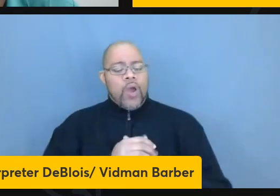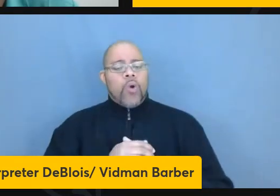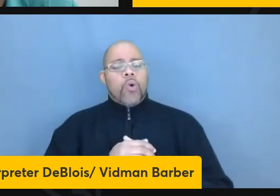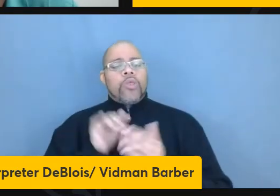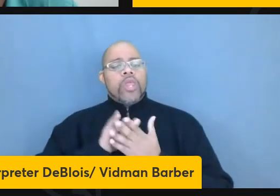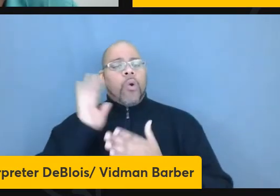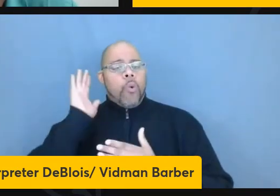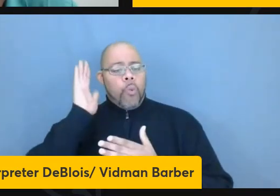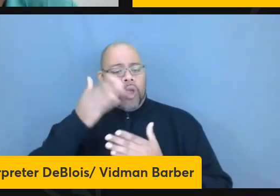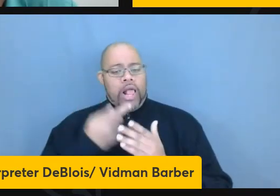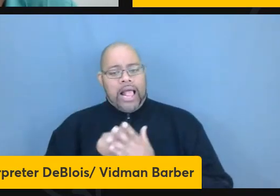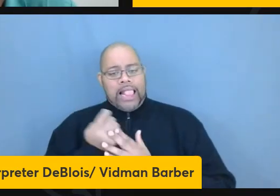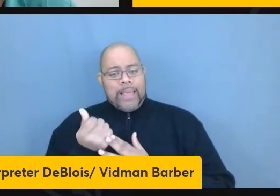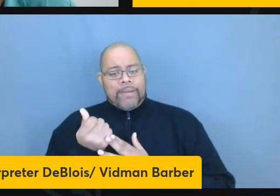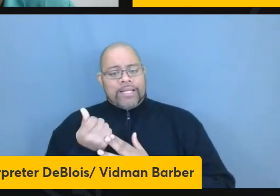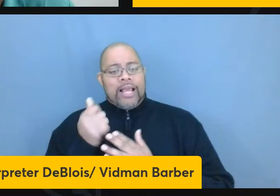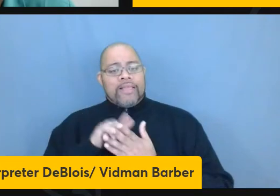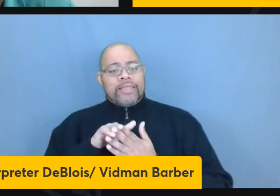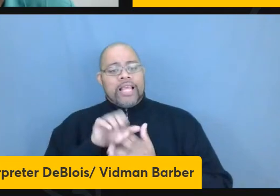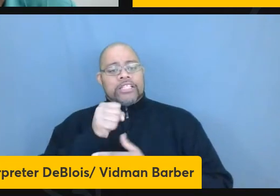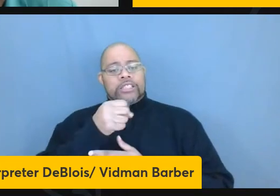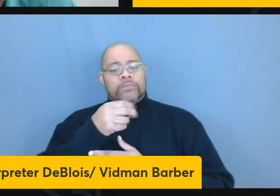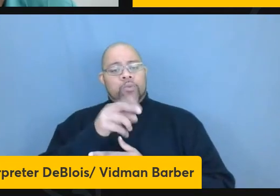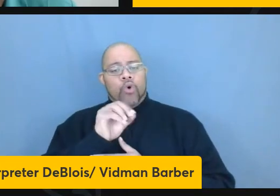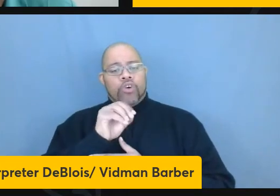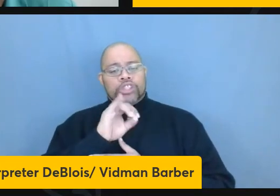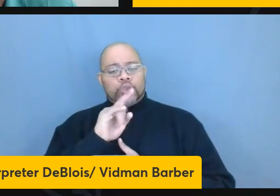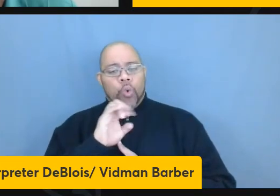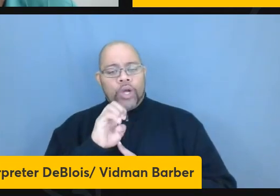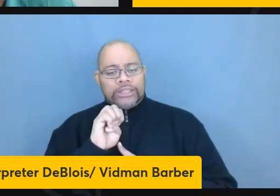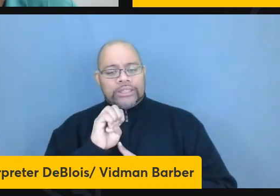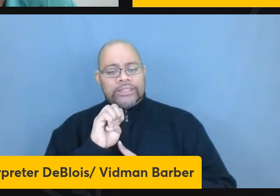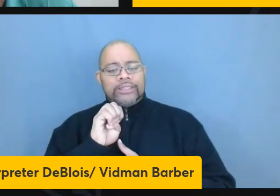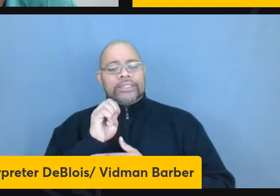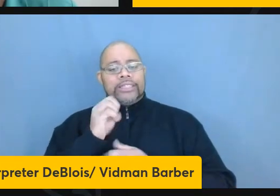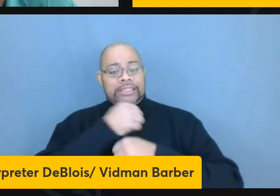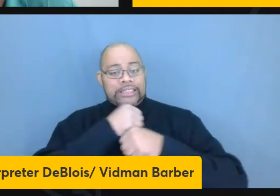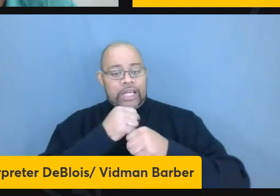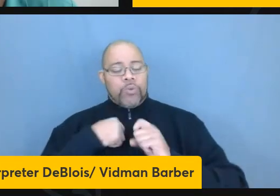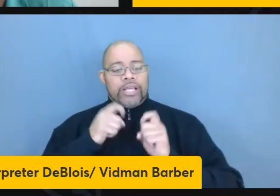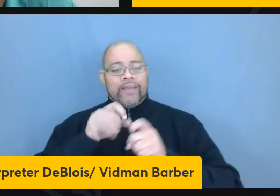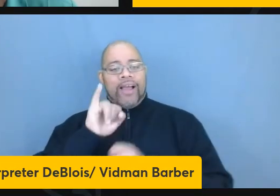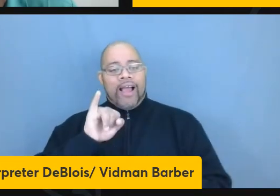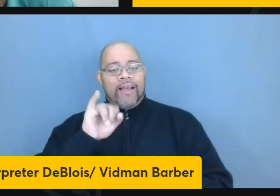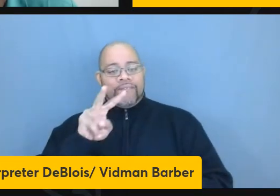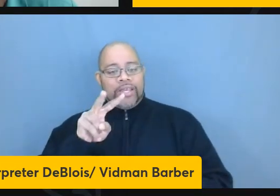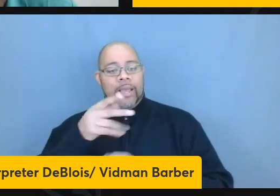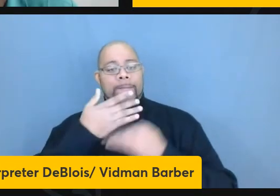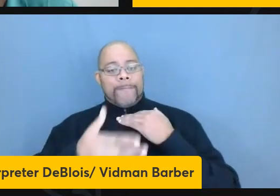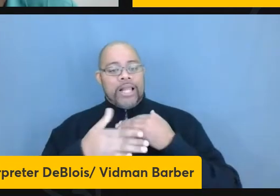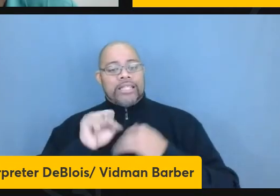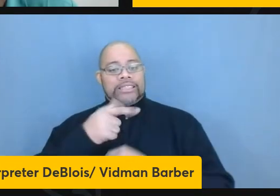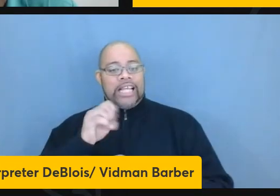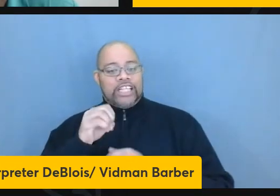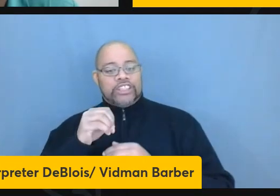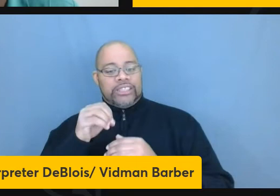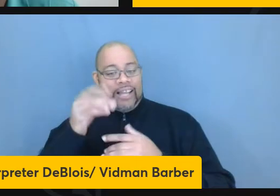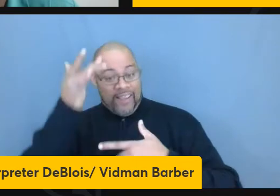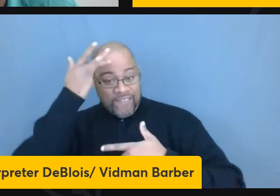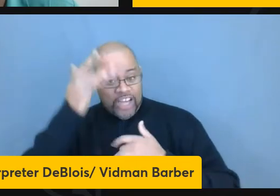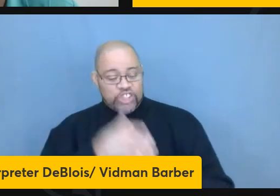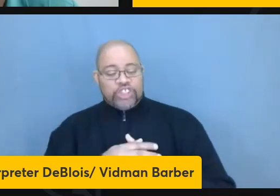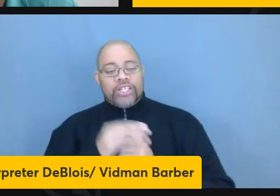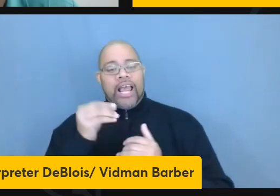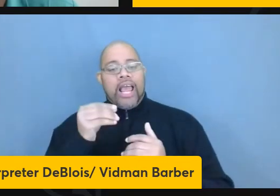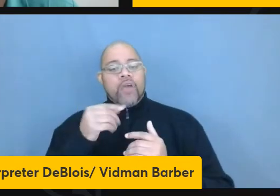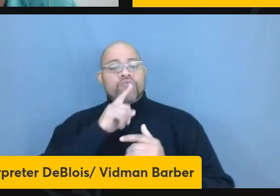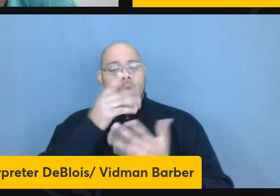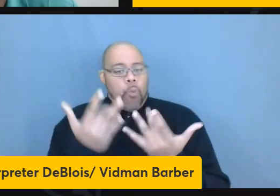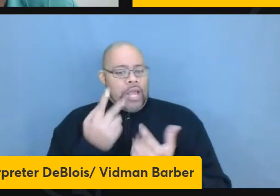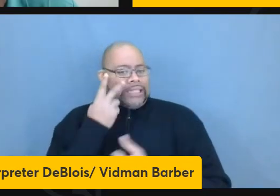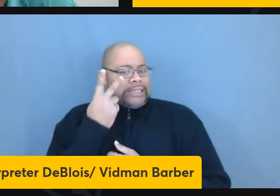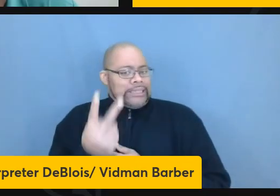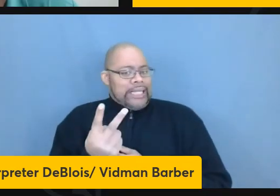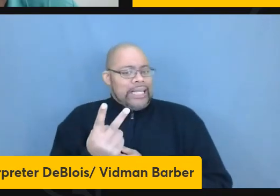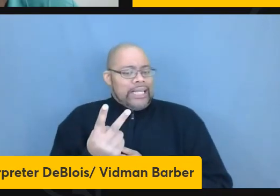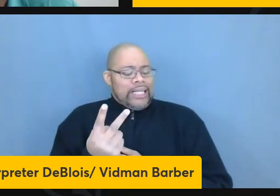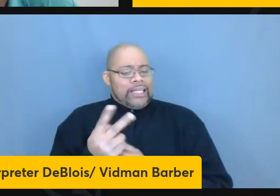eliminate the sporozoite stage, and we're gonna give IV blood stage infection. And we're really waiting to see, study hasn't